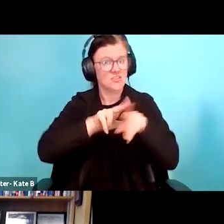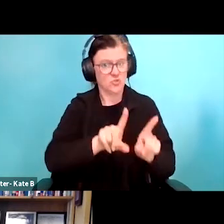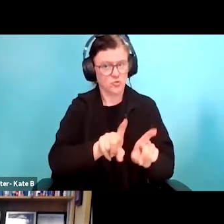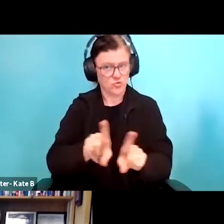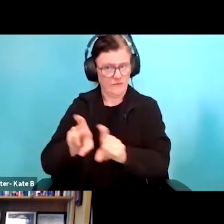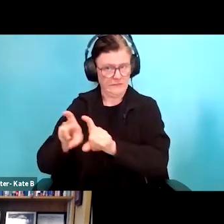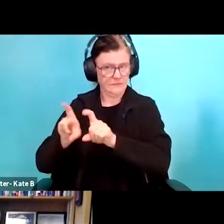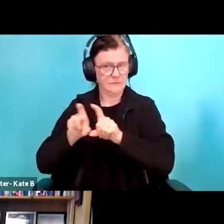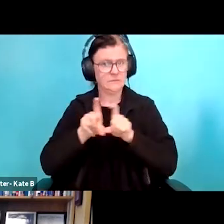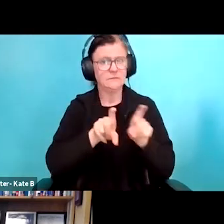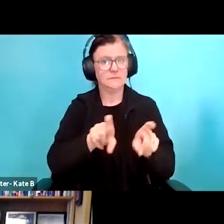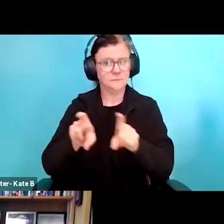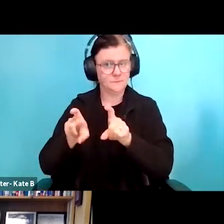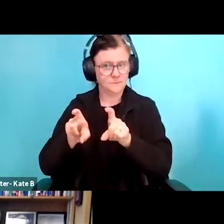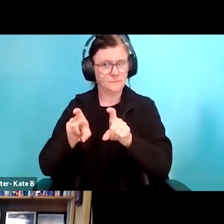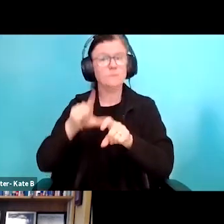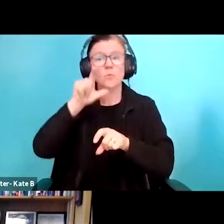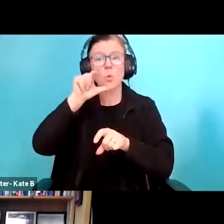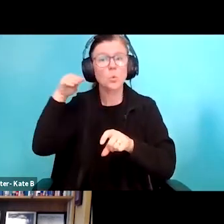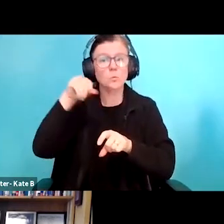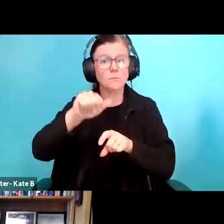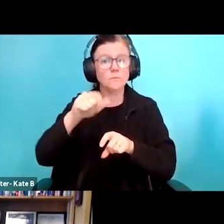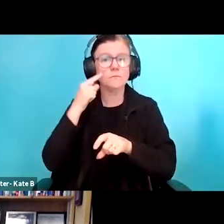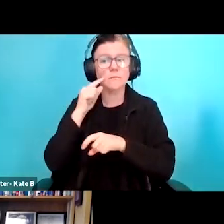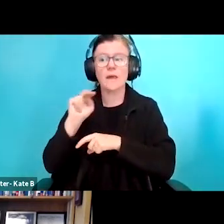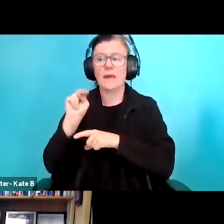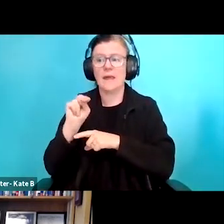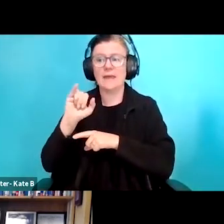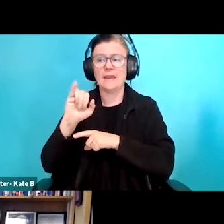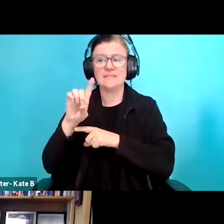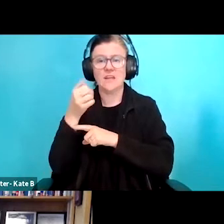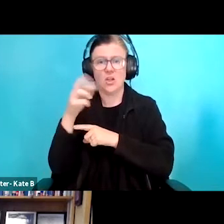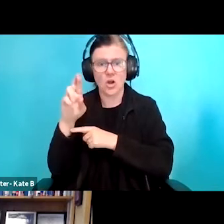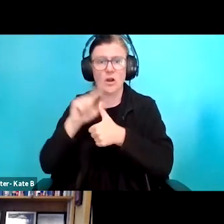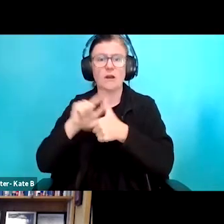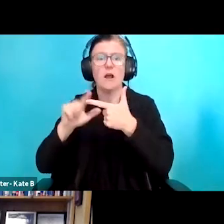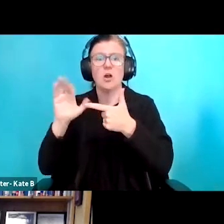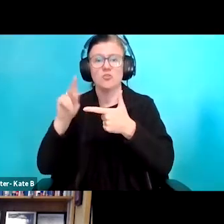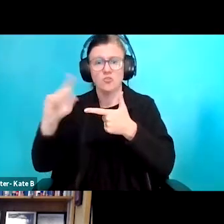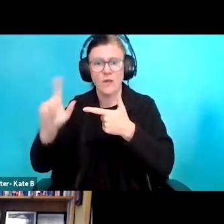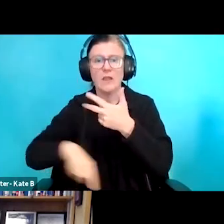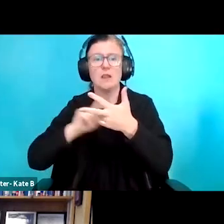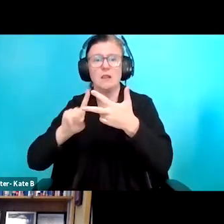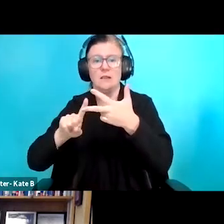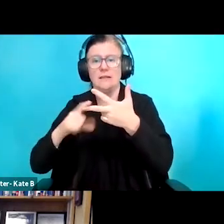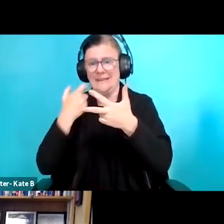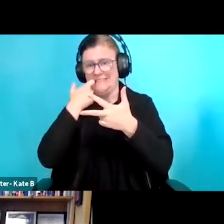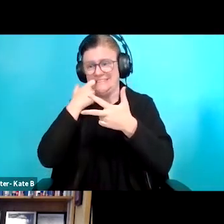that is supported by an NIDILRR by the CHRIL as well as a recent field-initiated program grant.